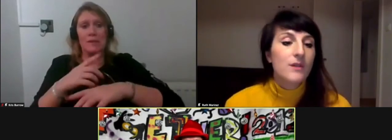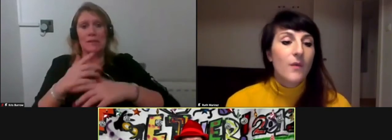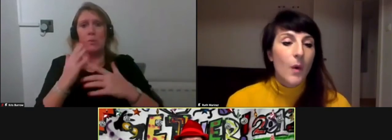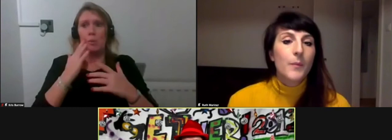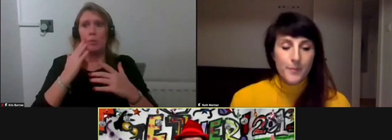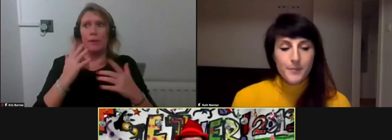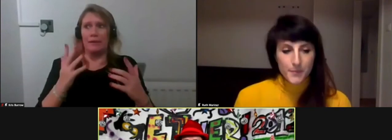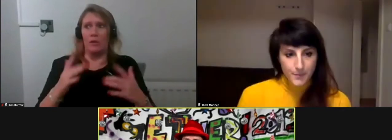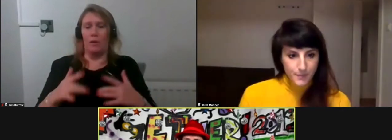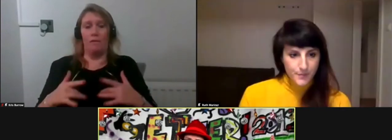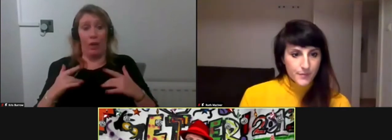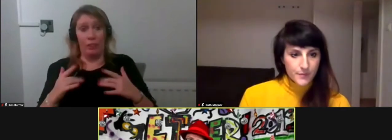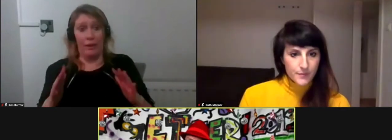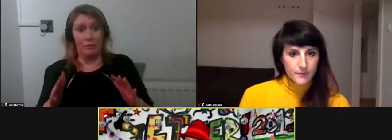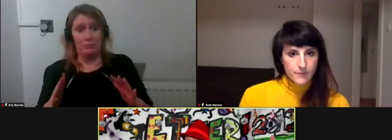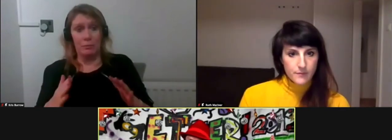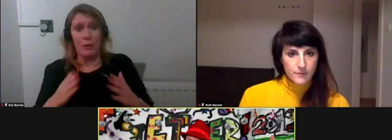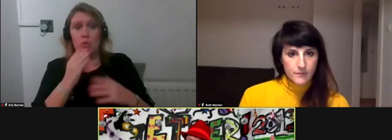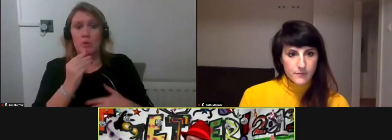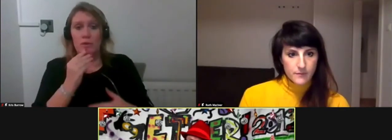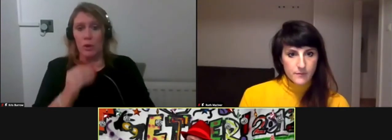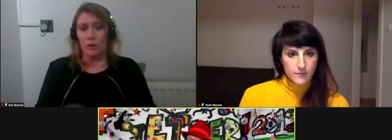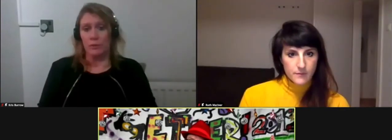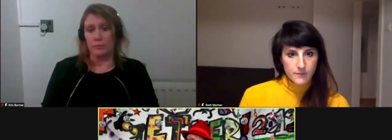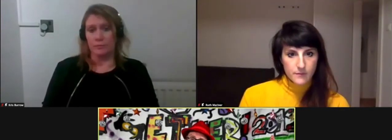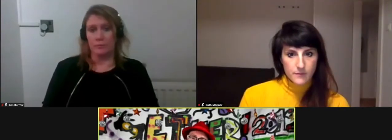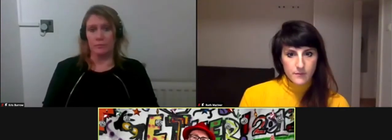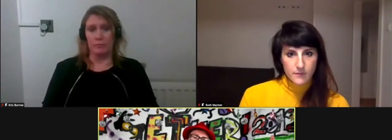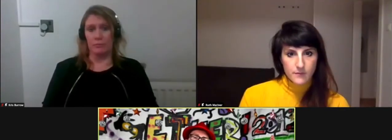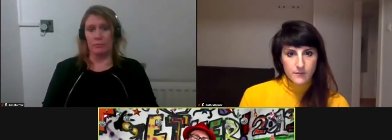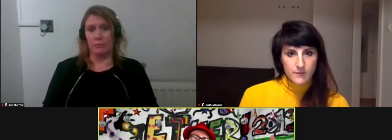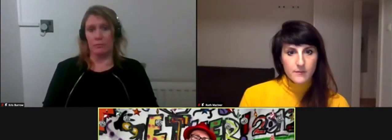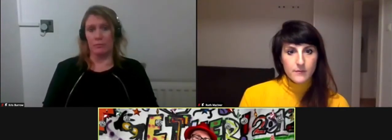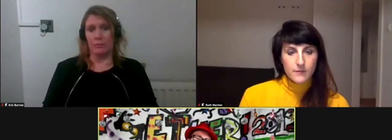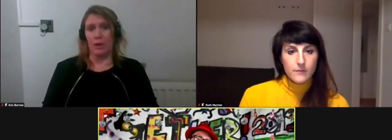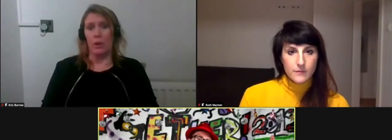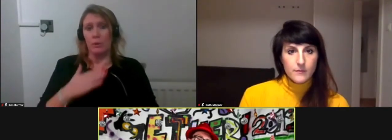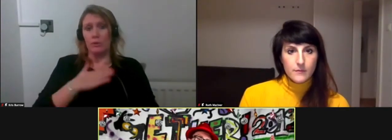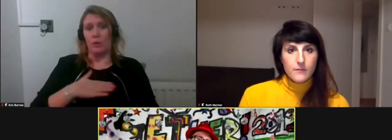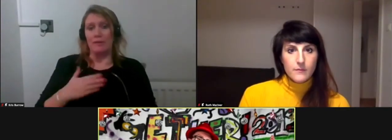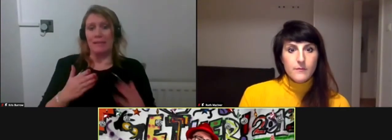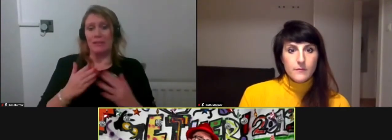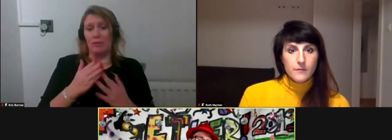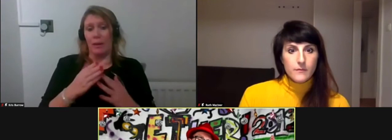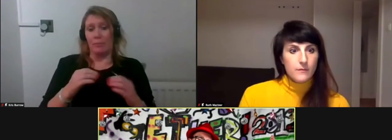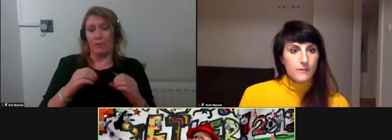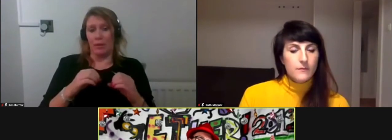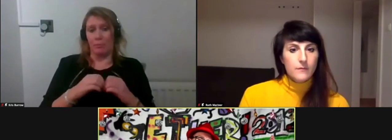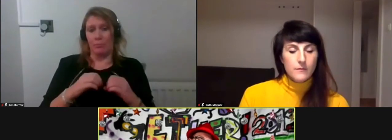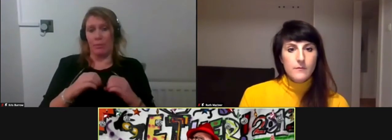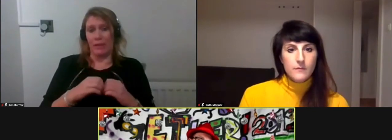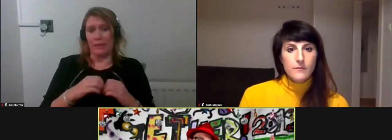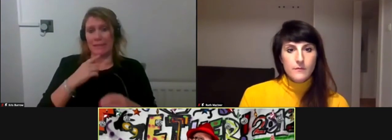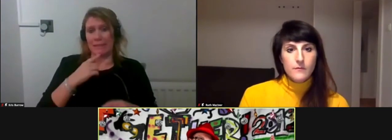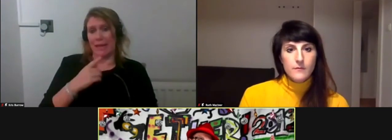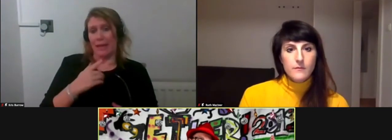It's handy, sorry to interrupt, because we started off initially with